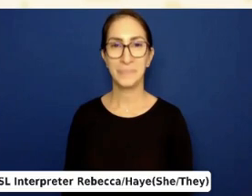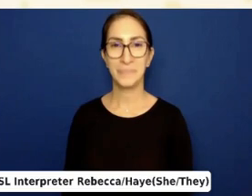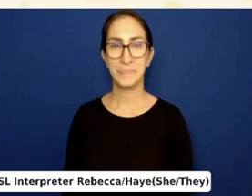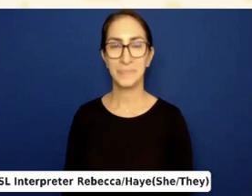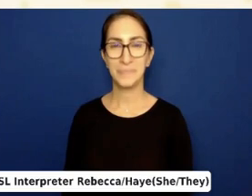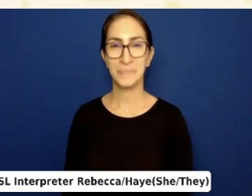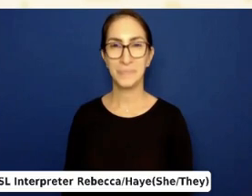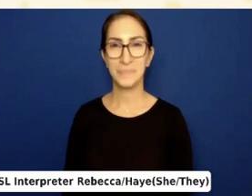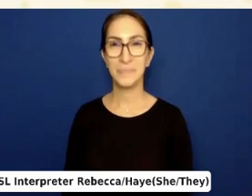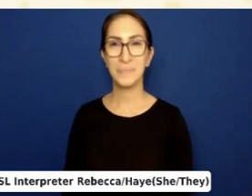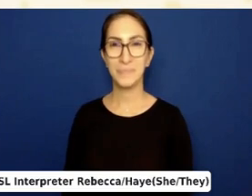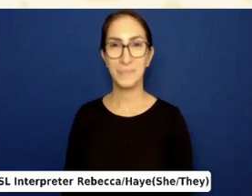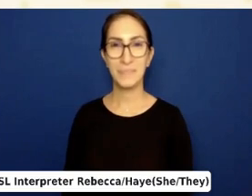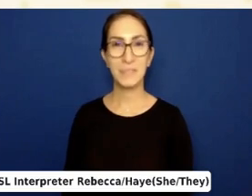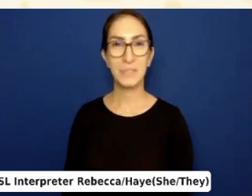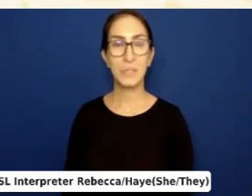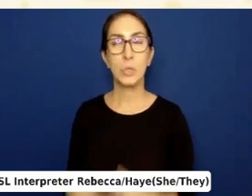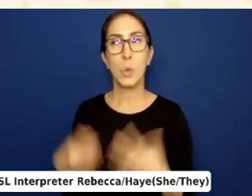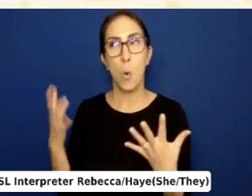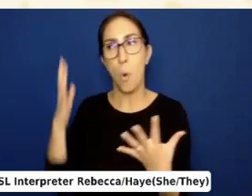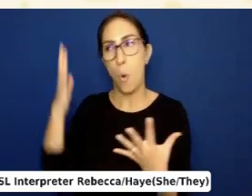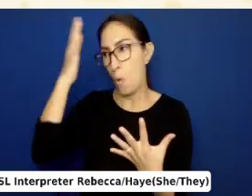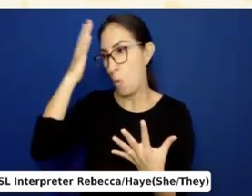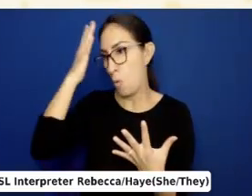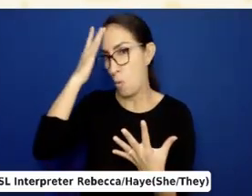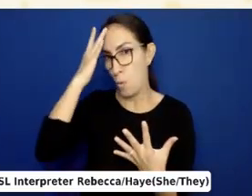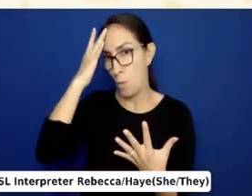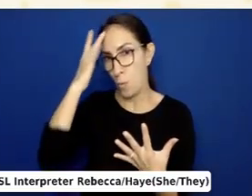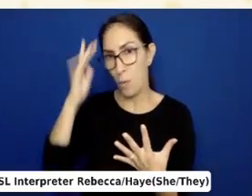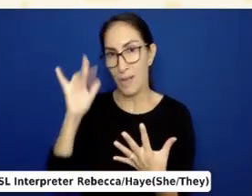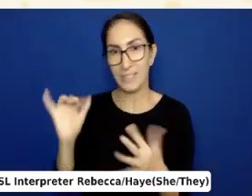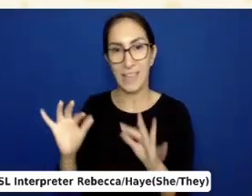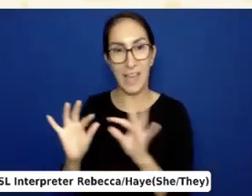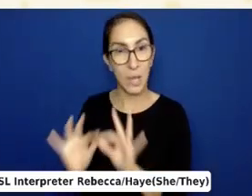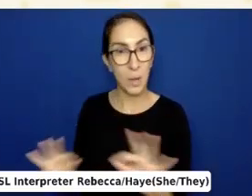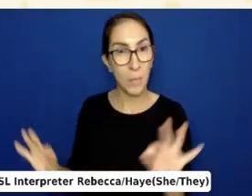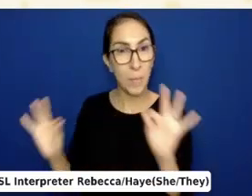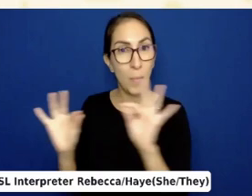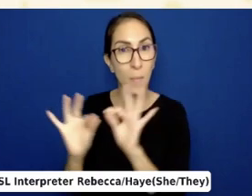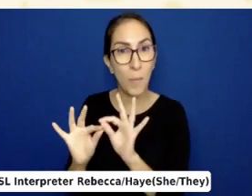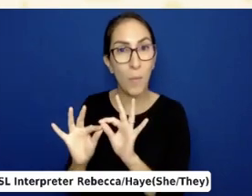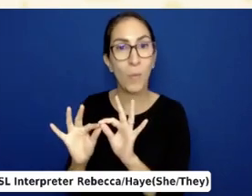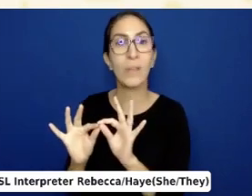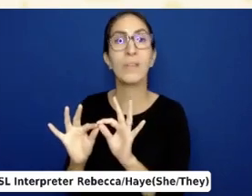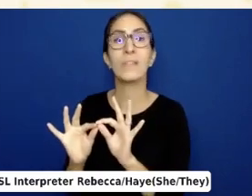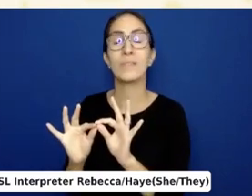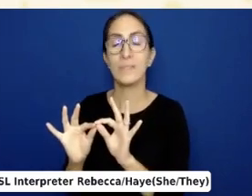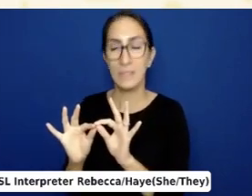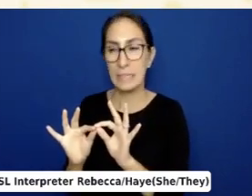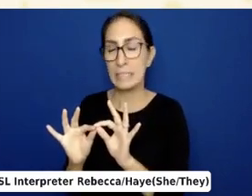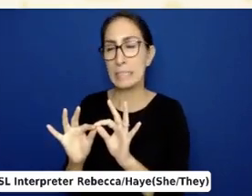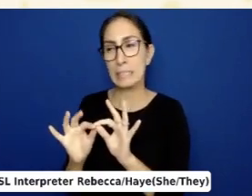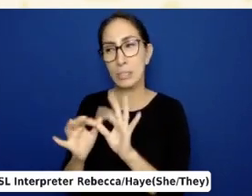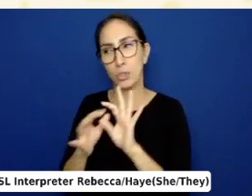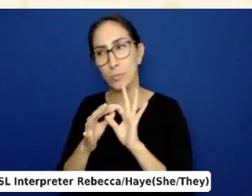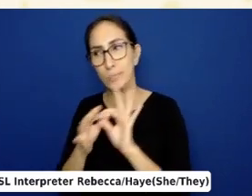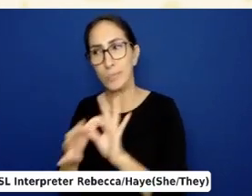Why is this important? In the case of accessibility, definitely, there are not many professionals.